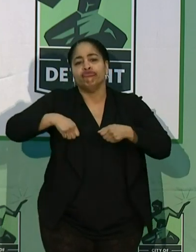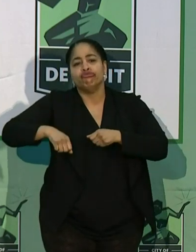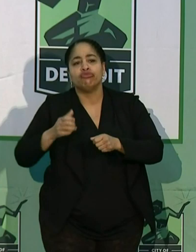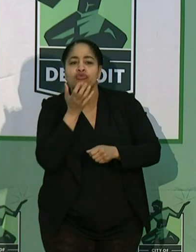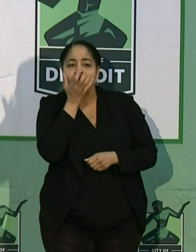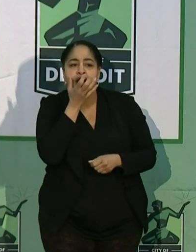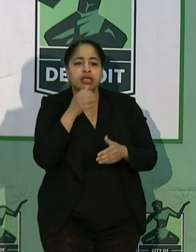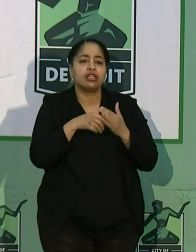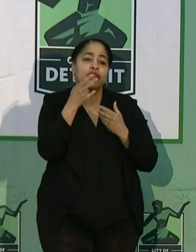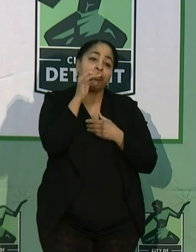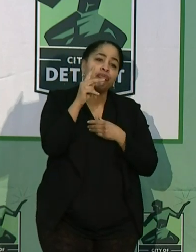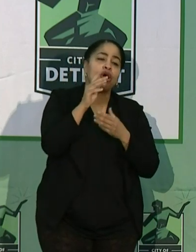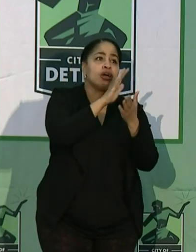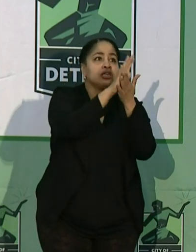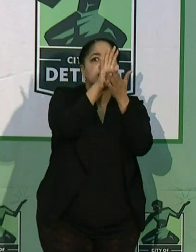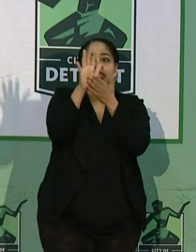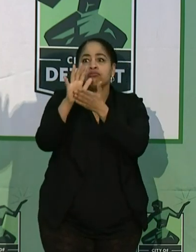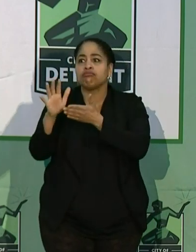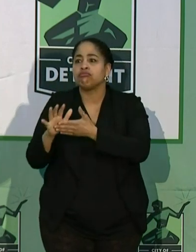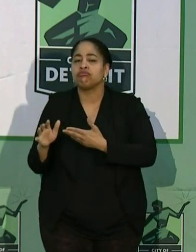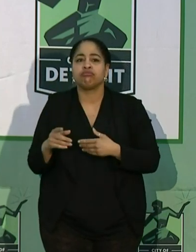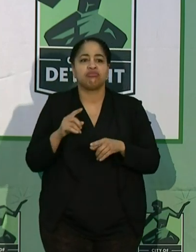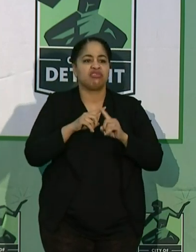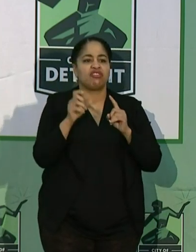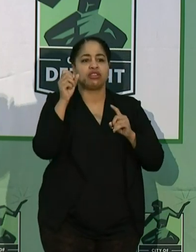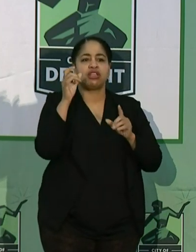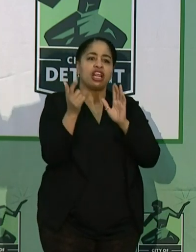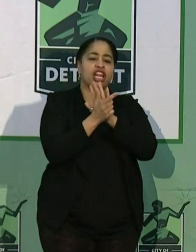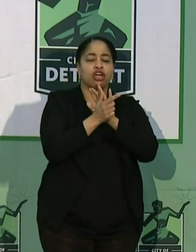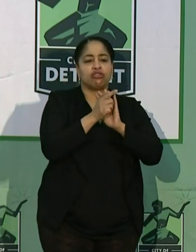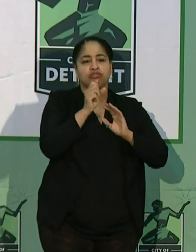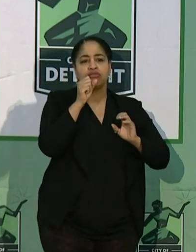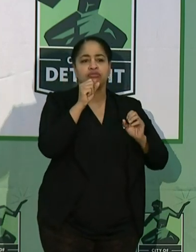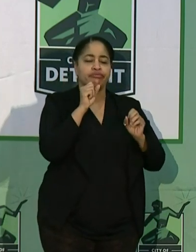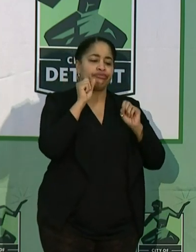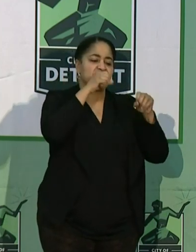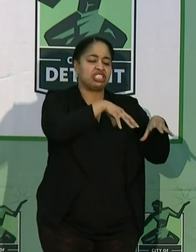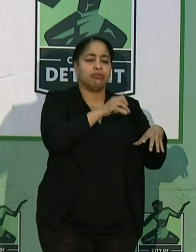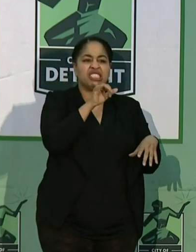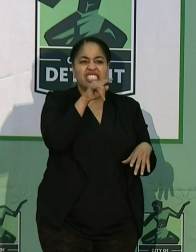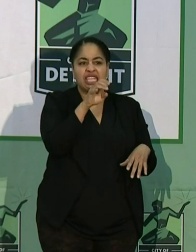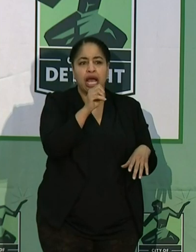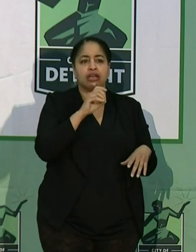ARE FIXING OUR WATER AND SEWER SYSTEM, THOSE WHO CUT THE GRASS SYSTEM, THOSE WHO CUT THE GRASS IN OUR PARKS AND CLEAN UP